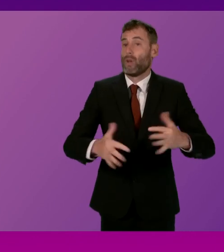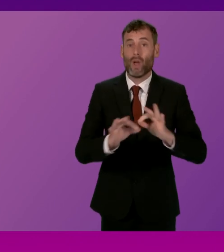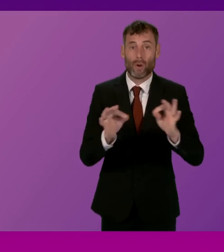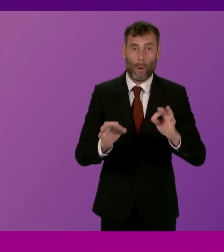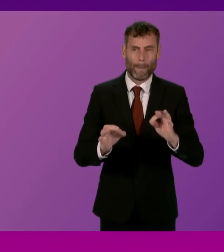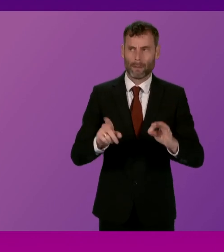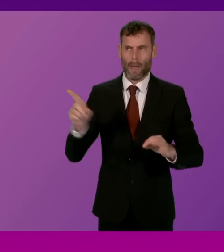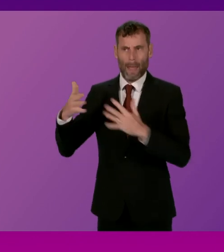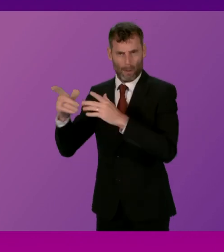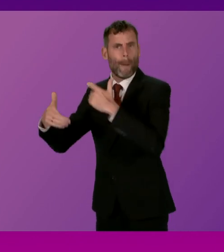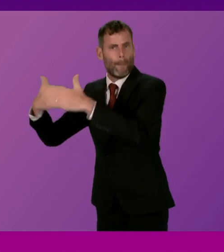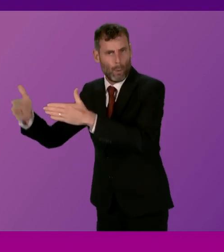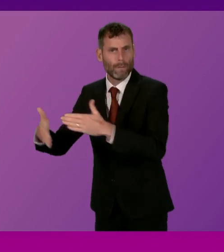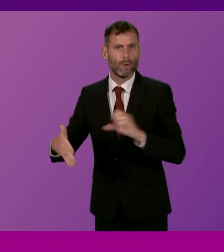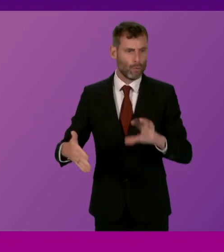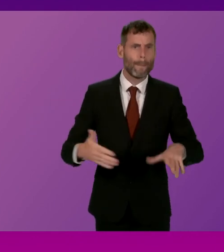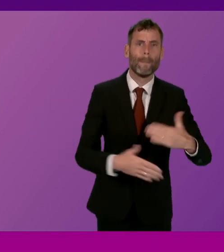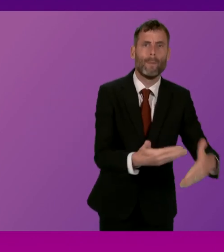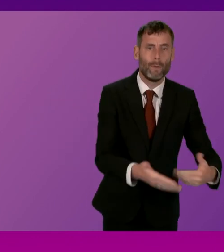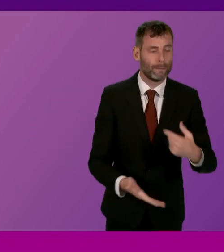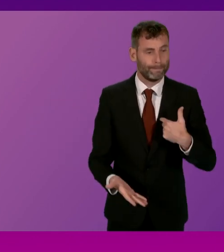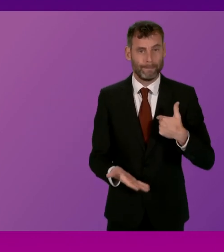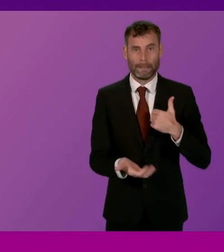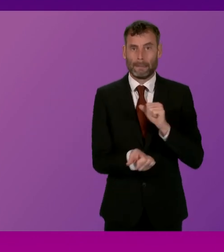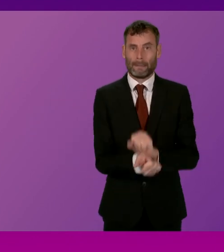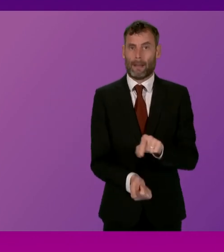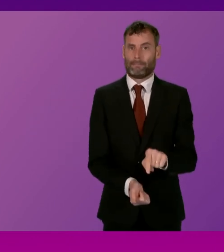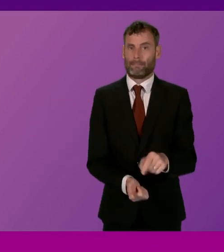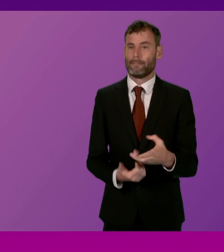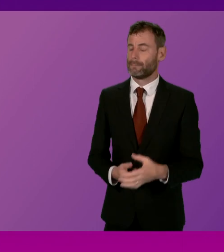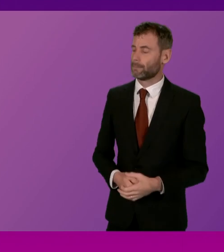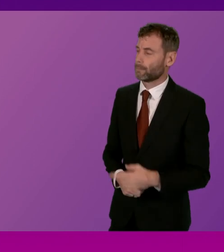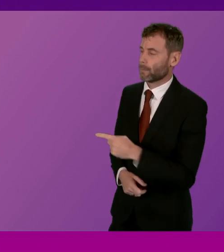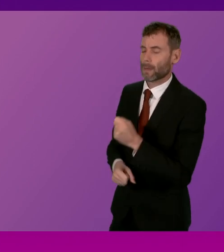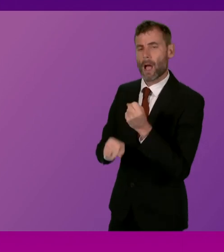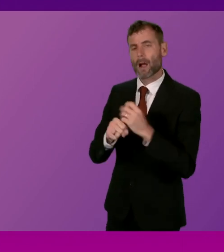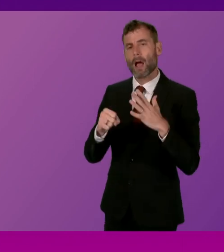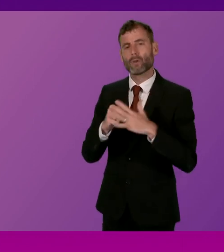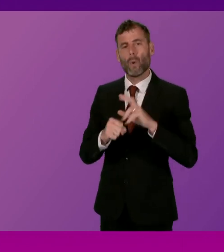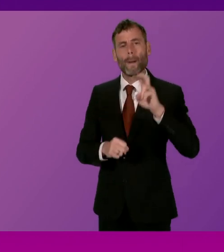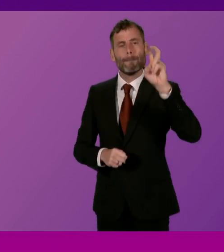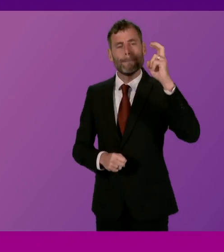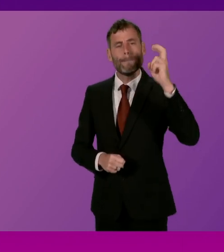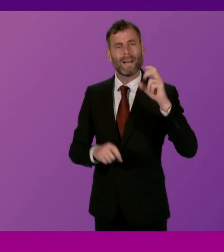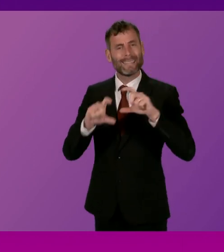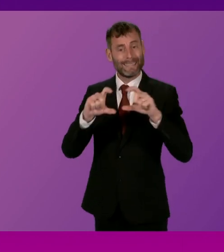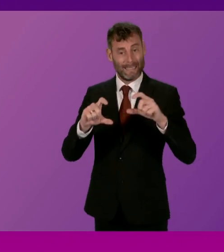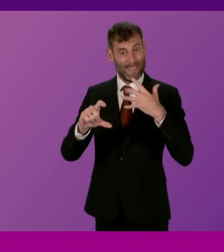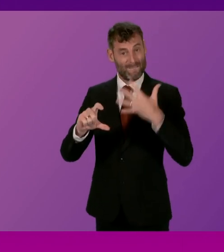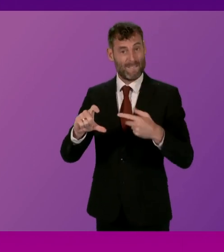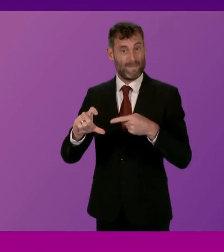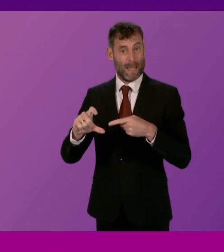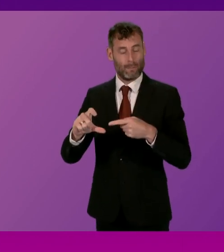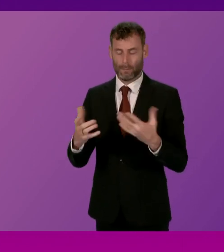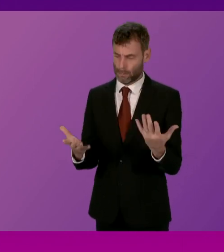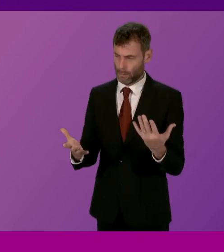With an all-day bus ticket in Glasgow costing £5, I agree that free bus travel is an environmental